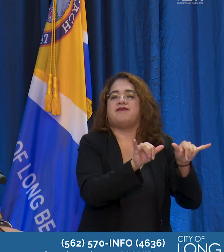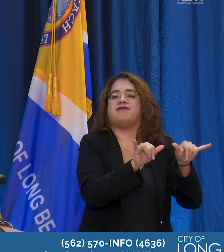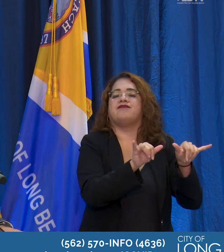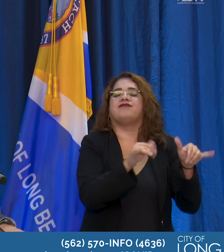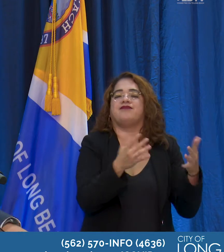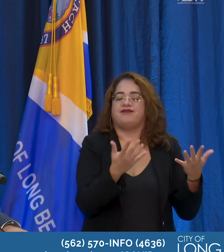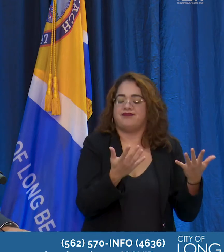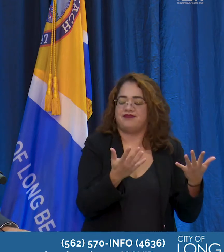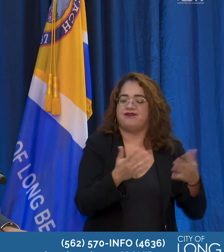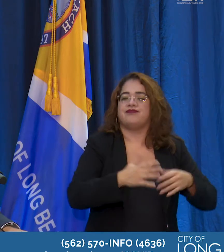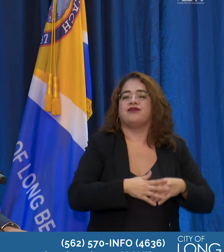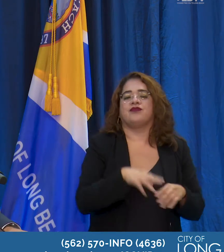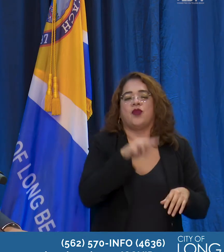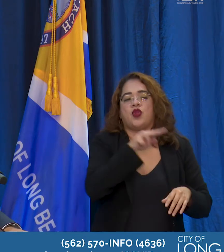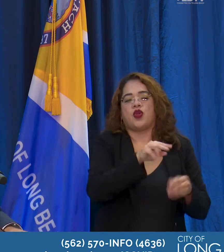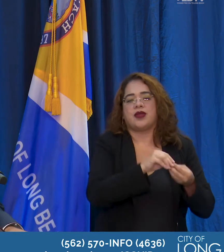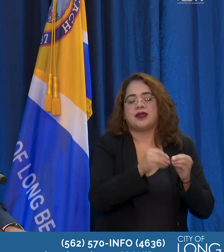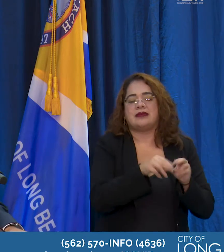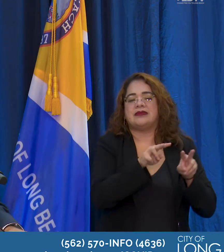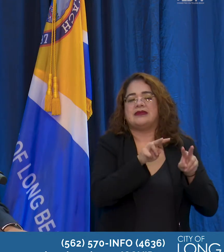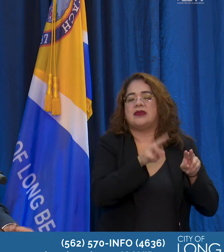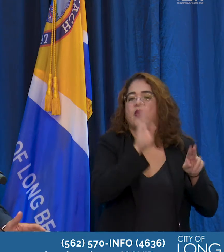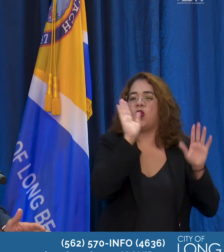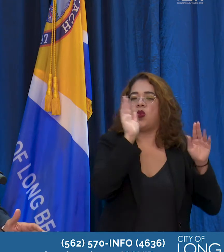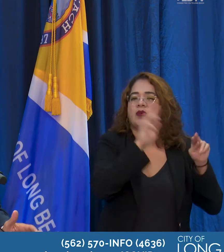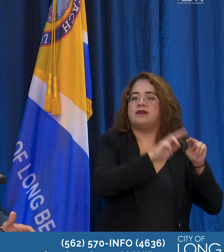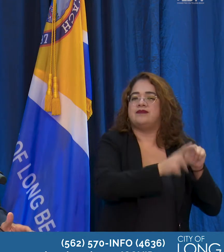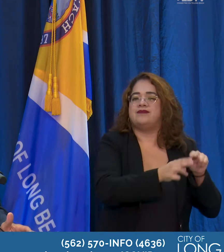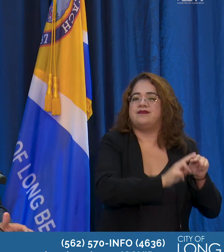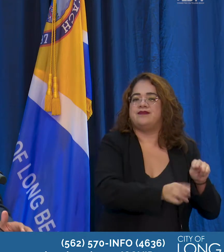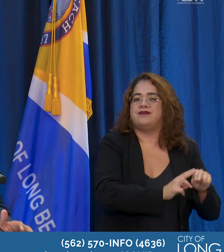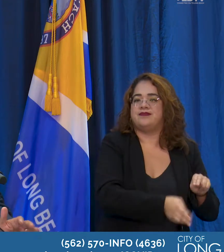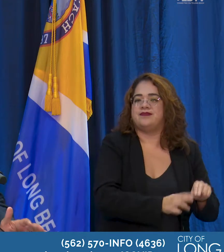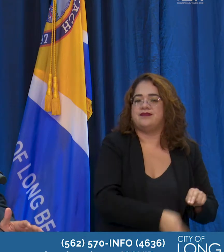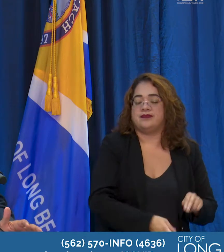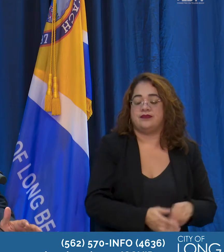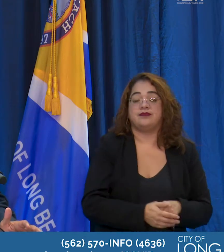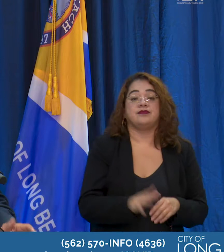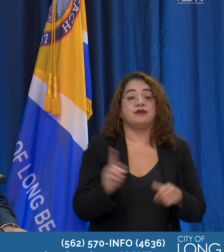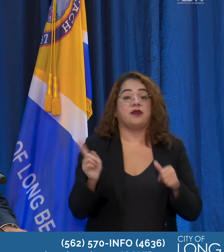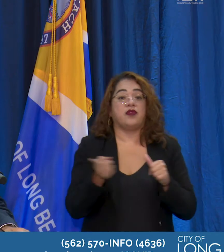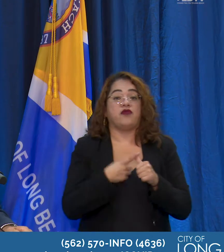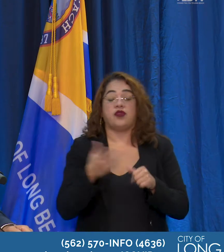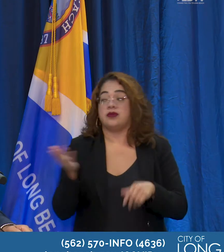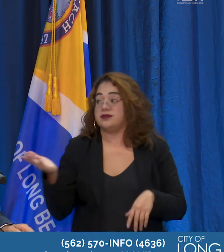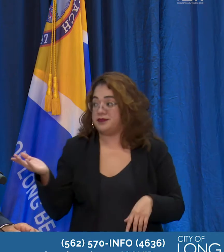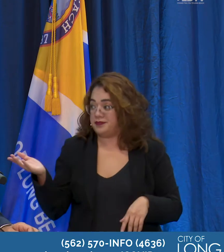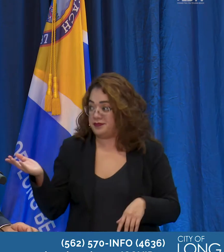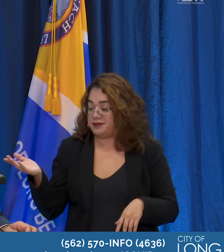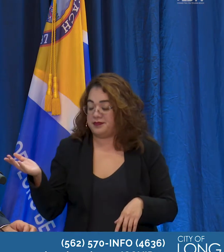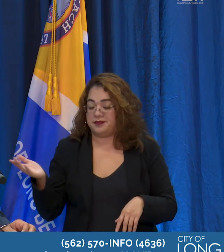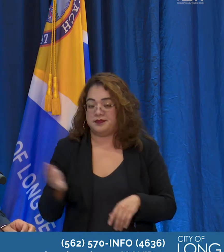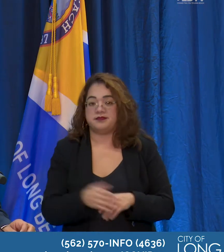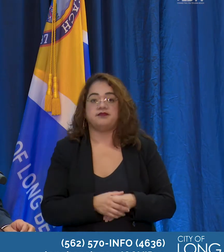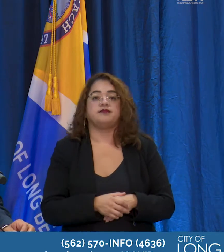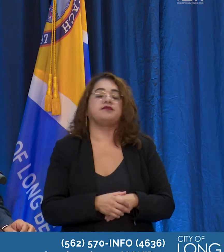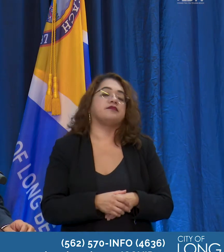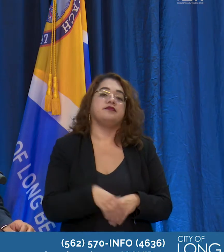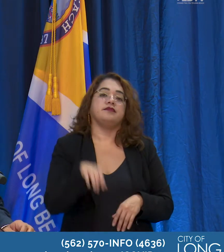you that, with you in the data ahead. So we have this first slide on episode date which I want to show everybody. As a reminder we provide this